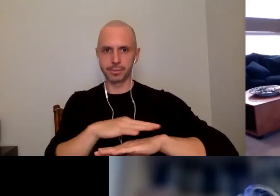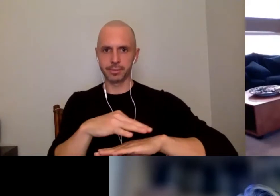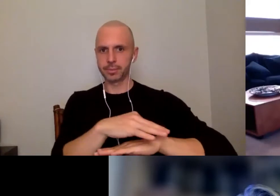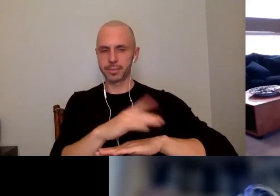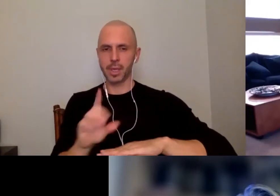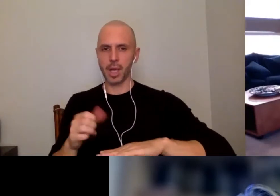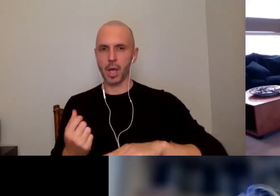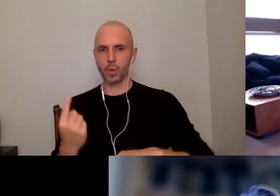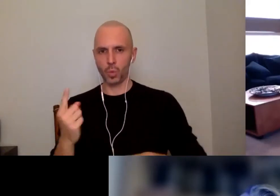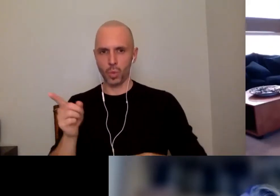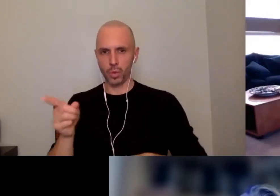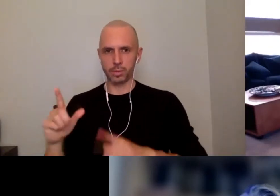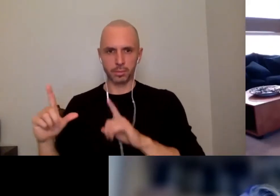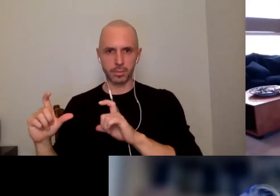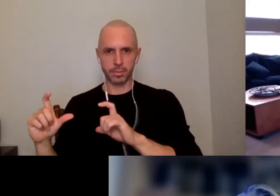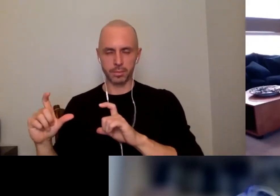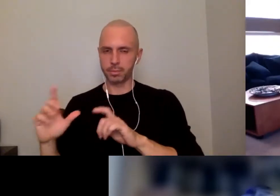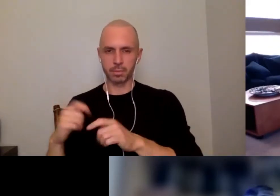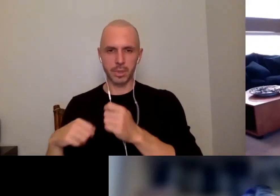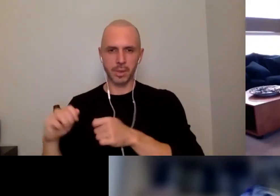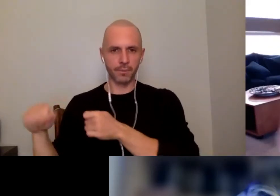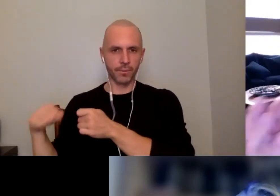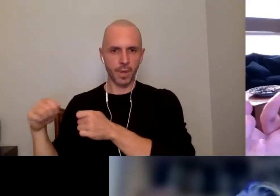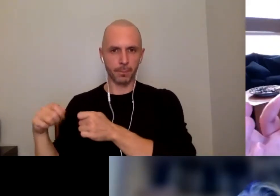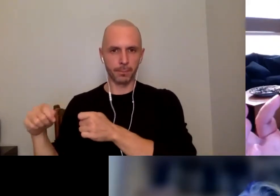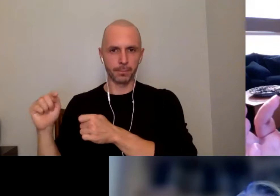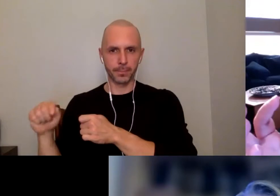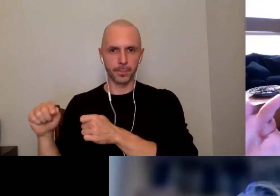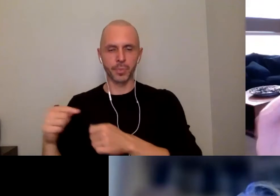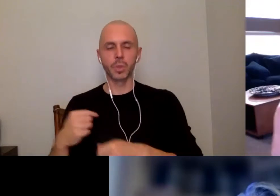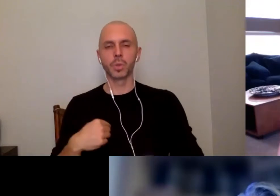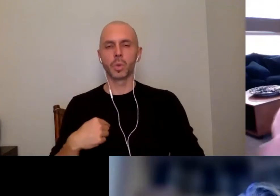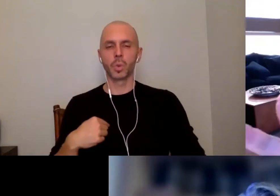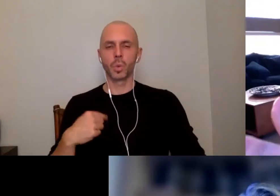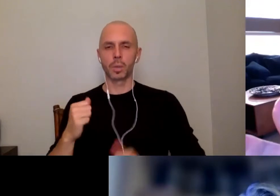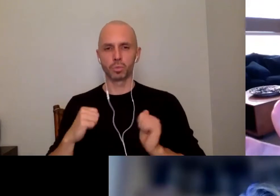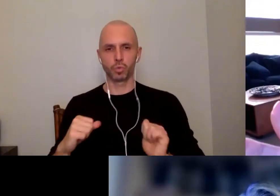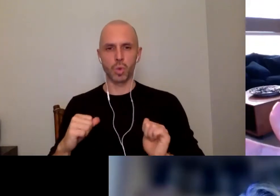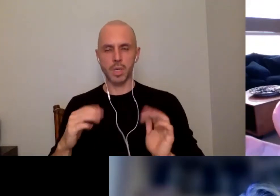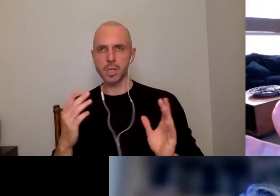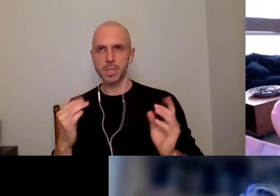workers in Vancouver and you know you can sort of chart out some things but then it's also you know